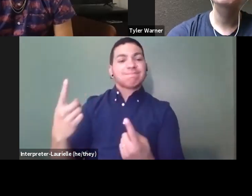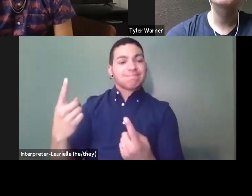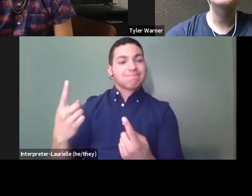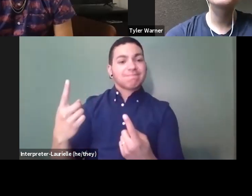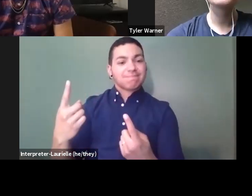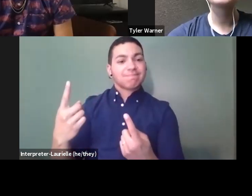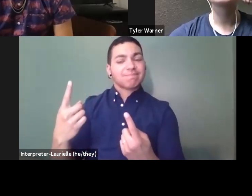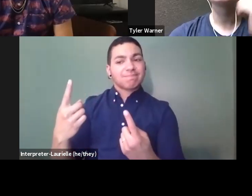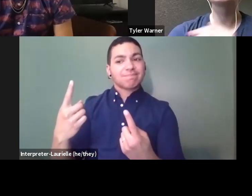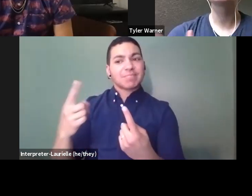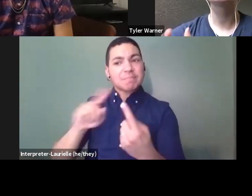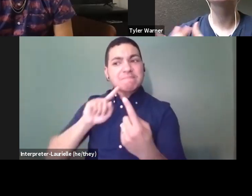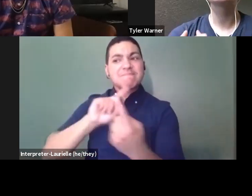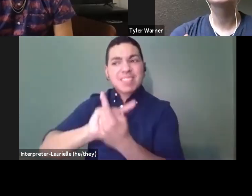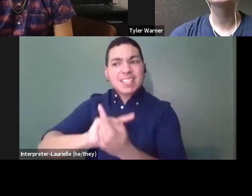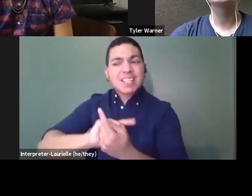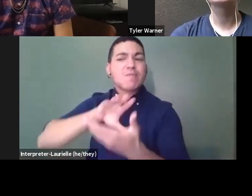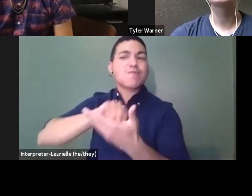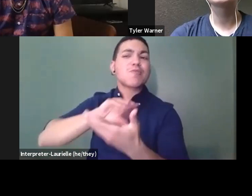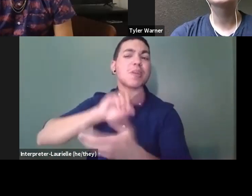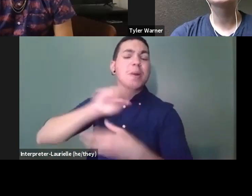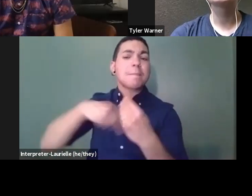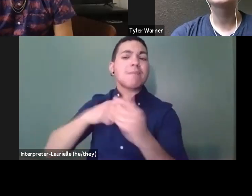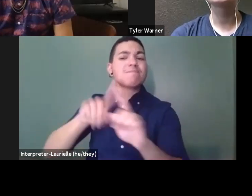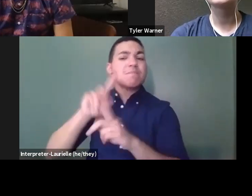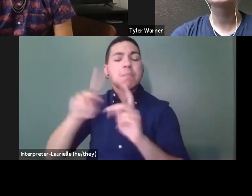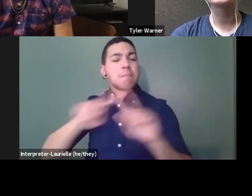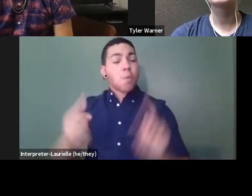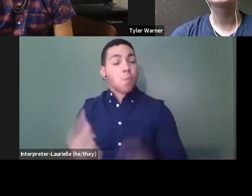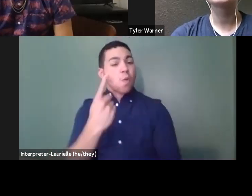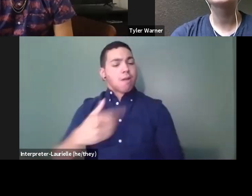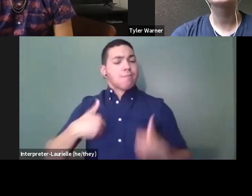and in the world to reimagine the world that we live in.